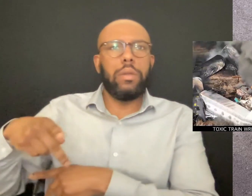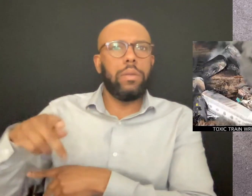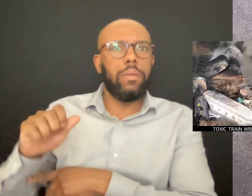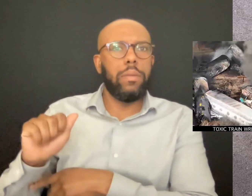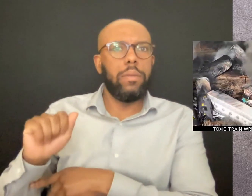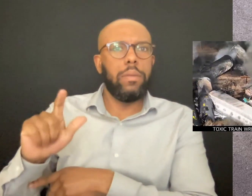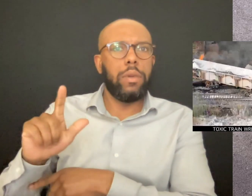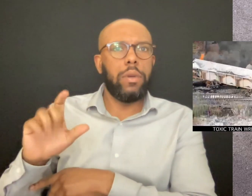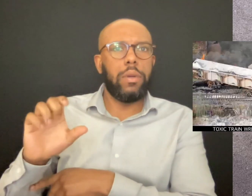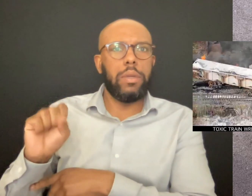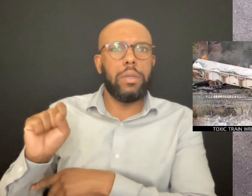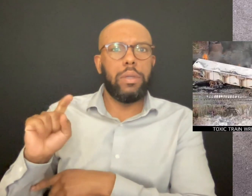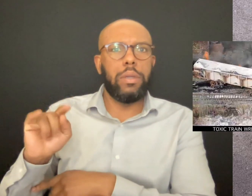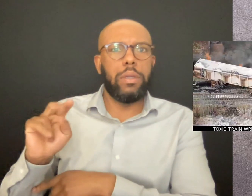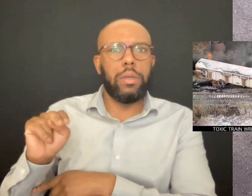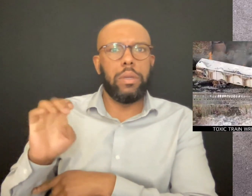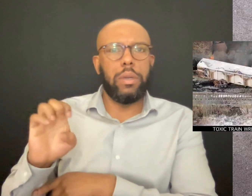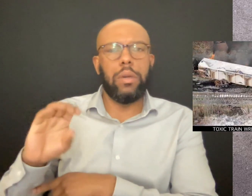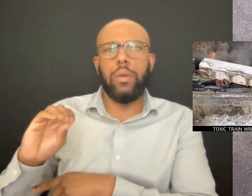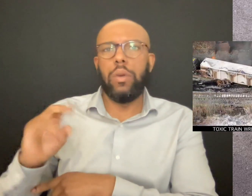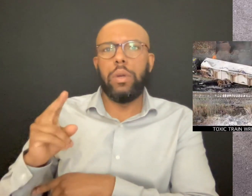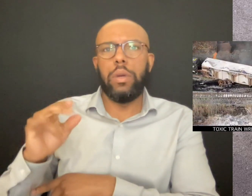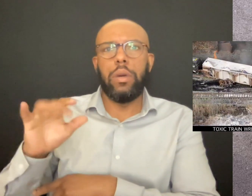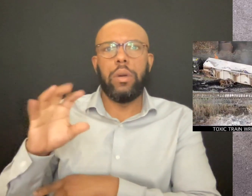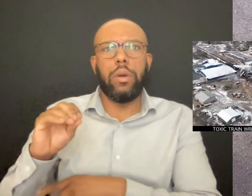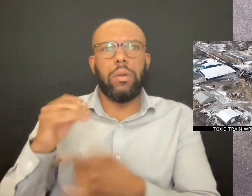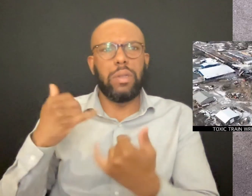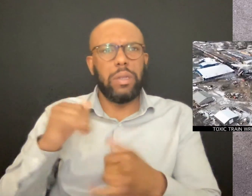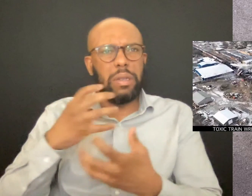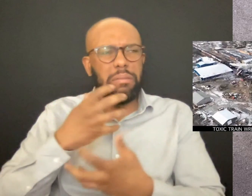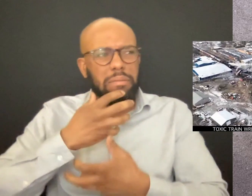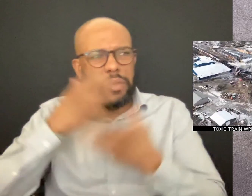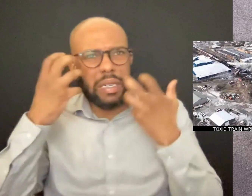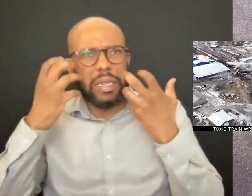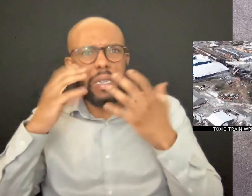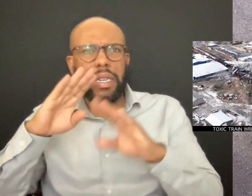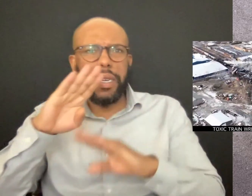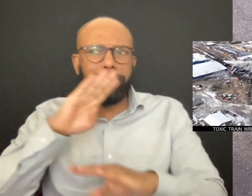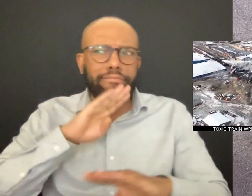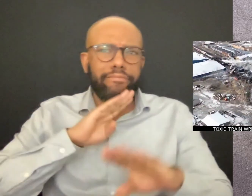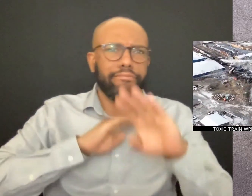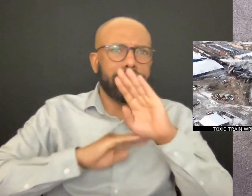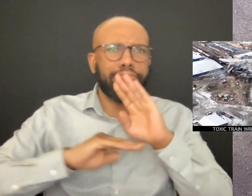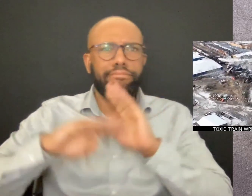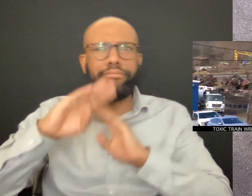residents in the small town of East Palestine Ohio are still angry